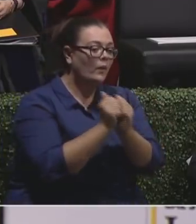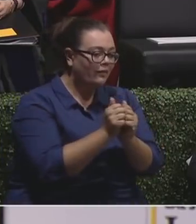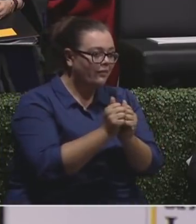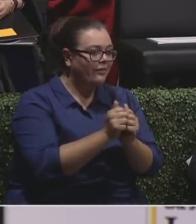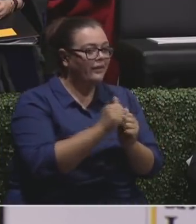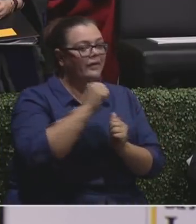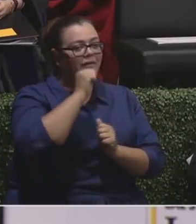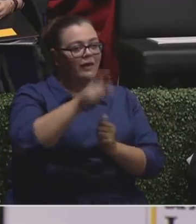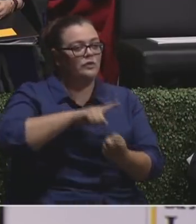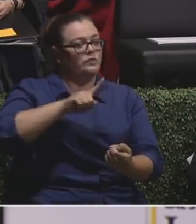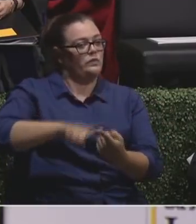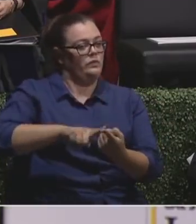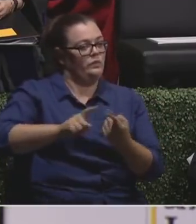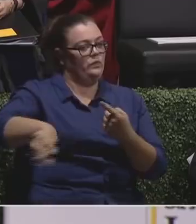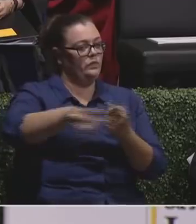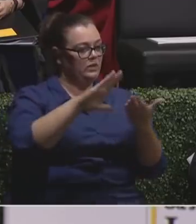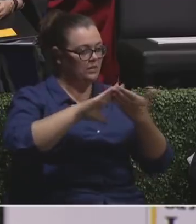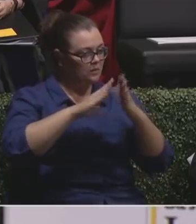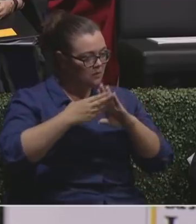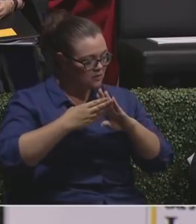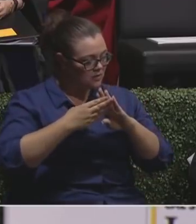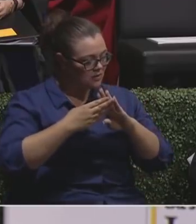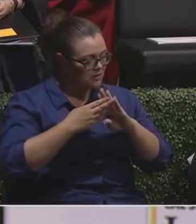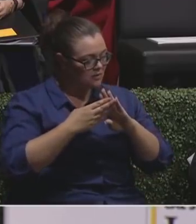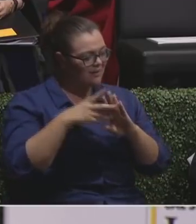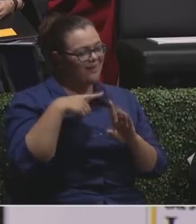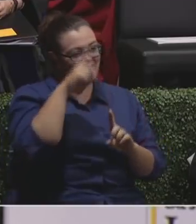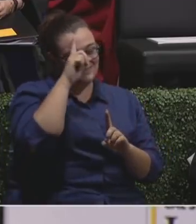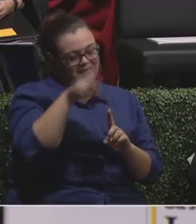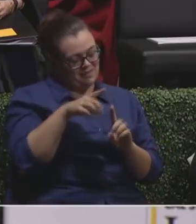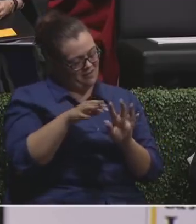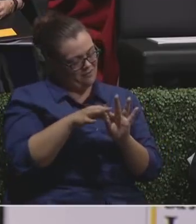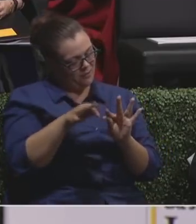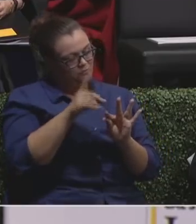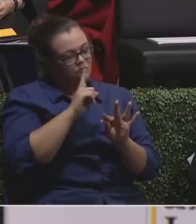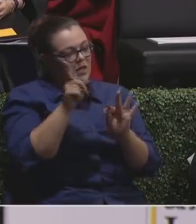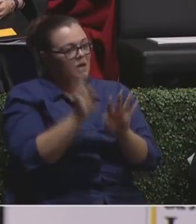FROM SIMILAR BACKGROUNDS, WE HAVE TO CHALLENGE OURSELVES TO ALWAYS DO WITH AND NOT UNTO THE COMMUNITIES WE SERVE.